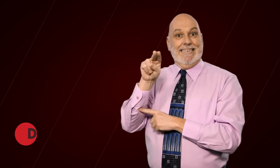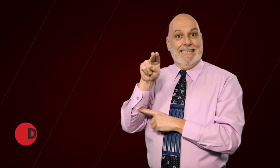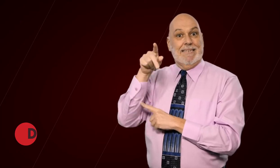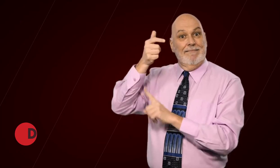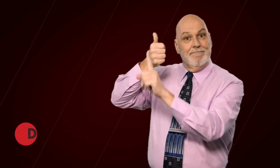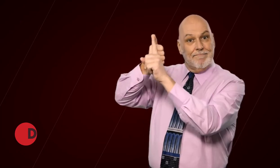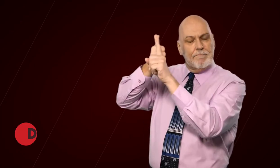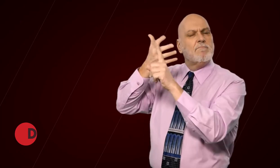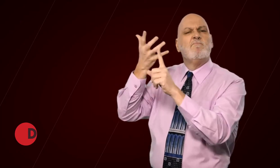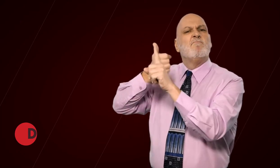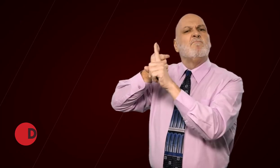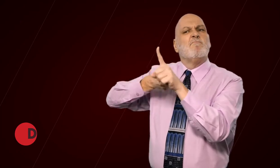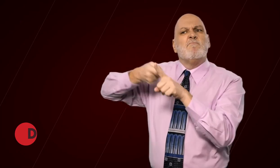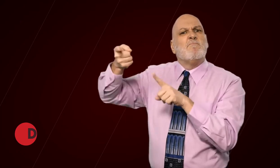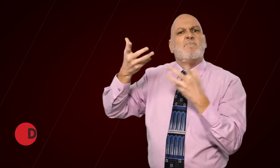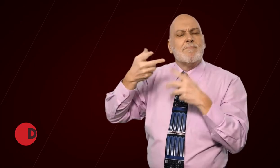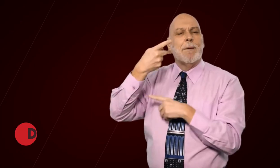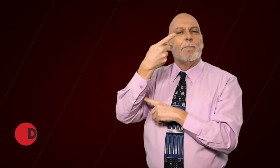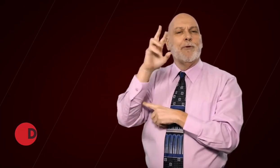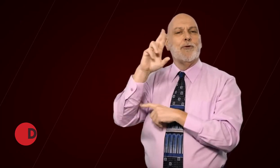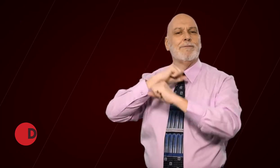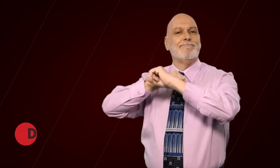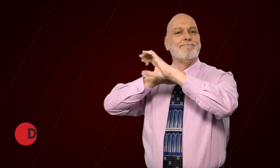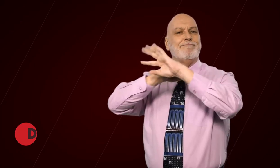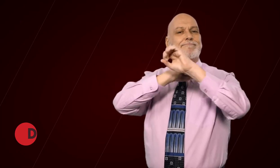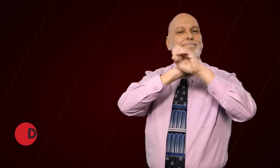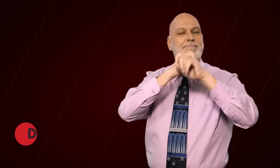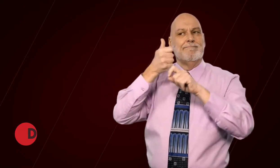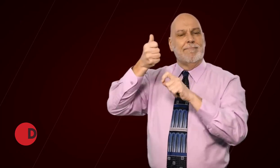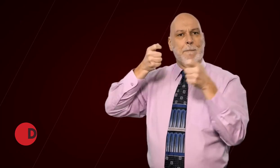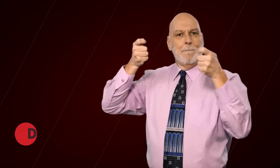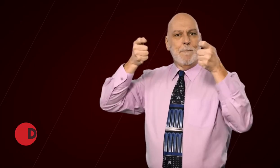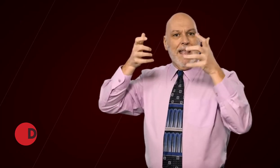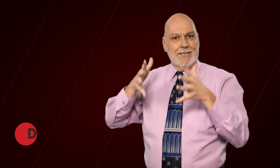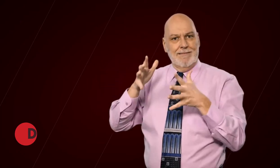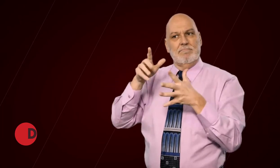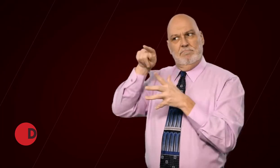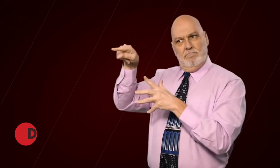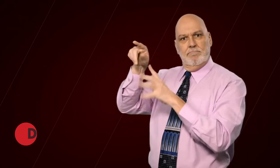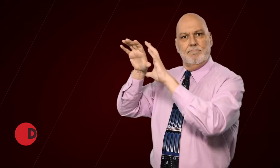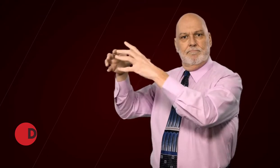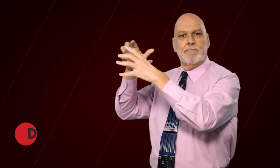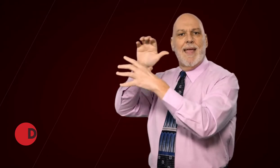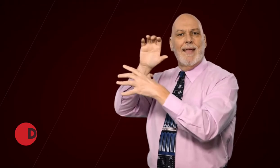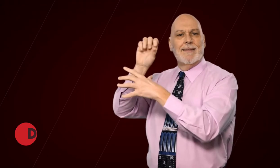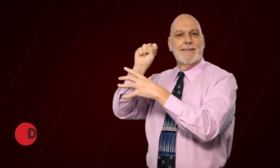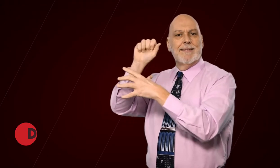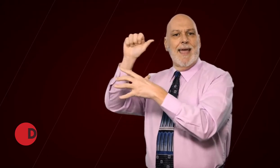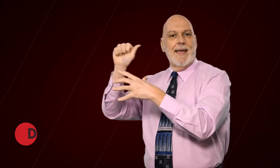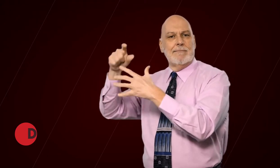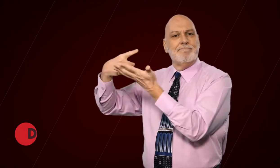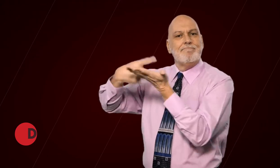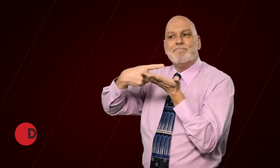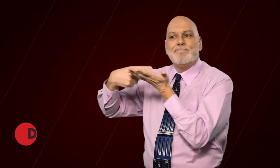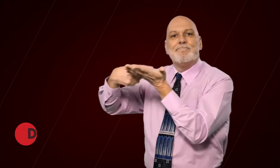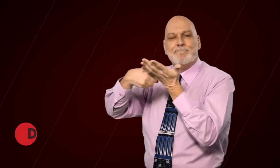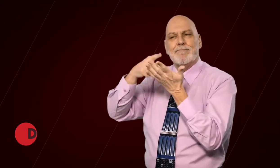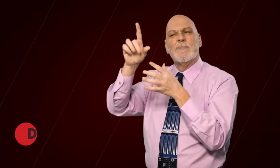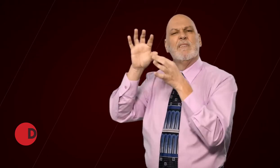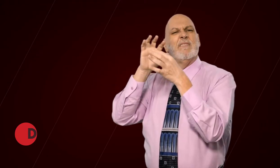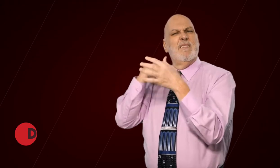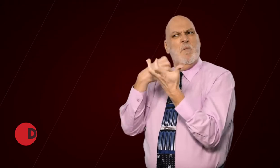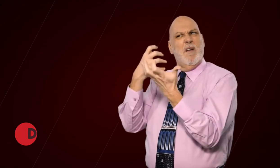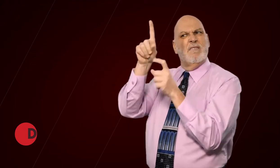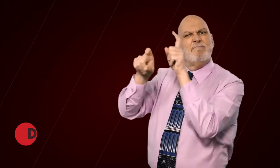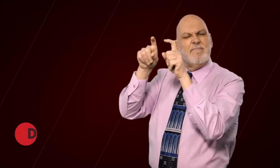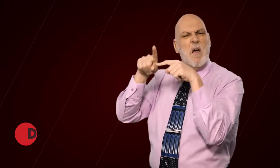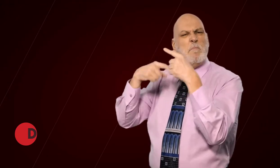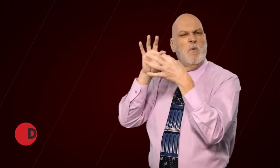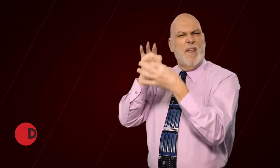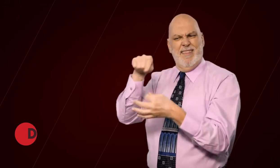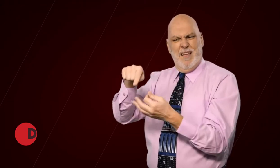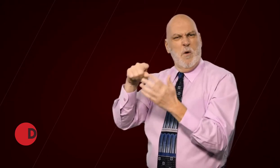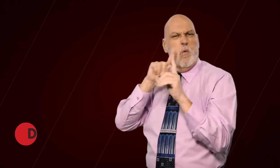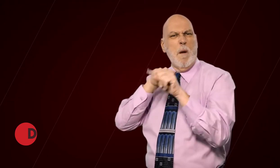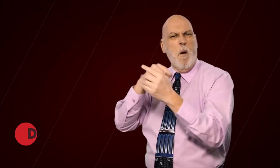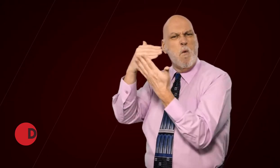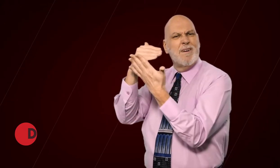public relations manager at CSA about this report.